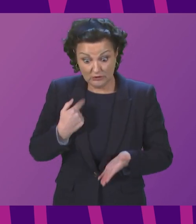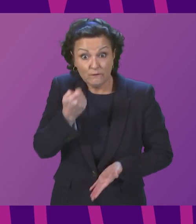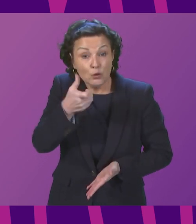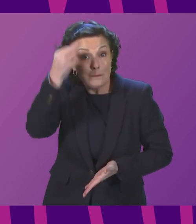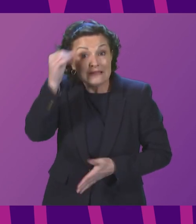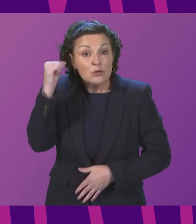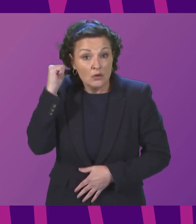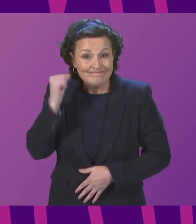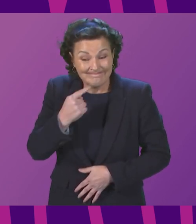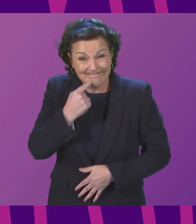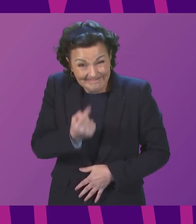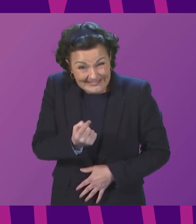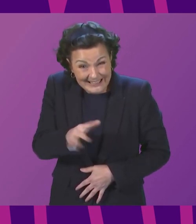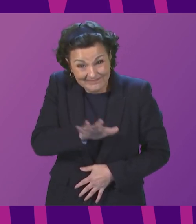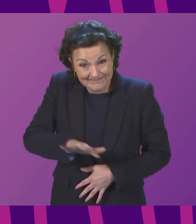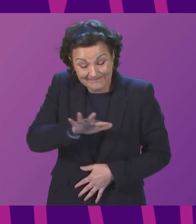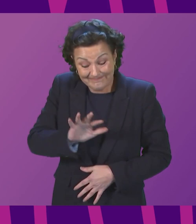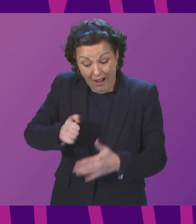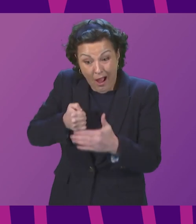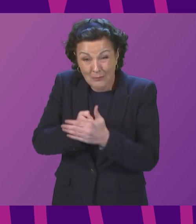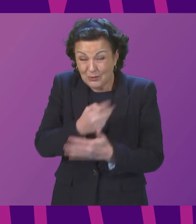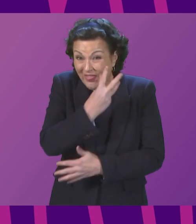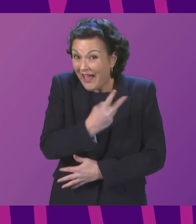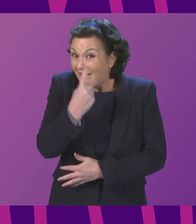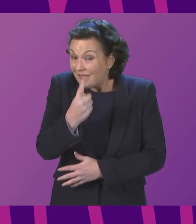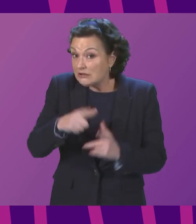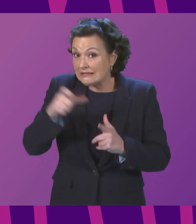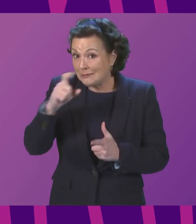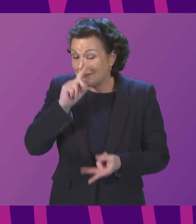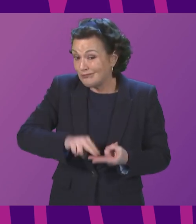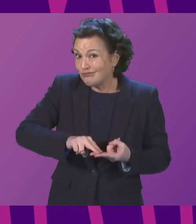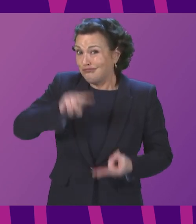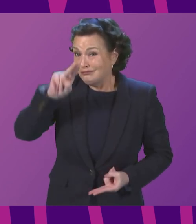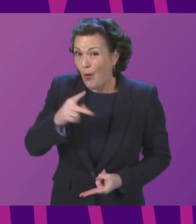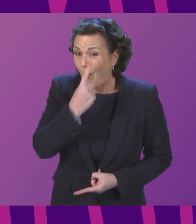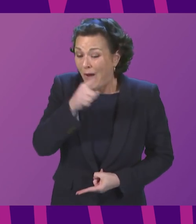suggest that, in the week to 31 December the proportion had risen to one in 20. The proportion